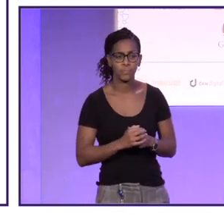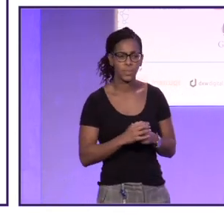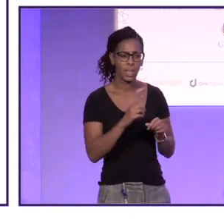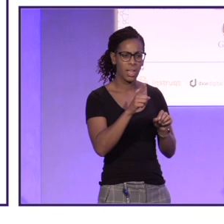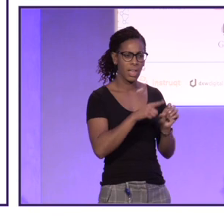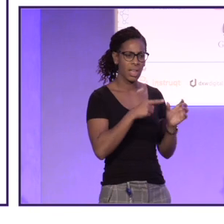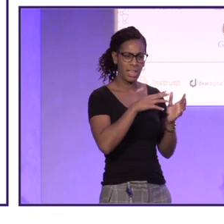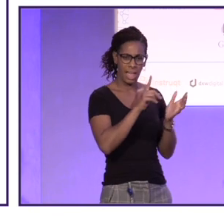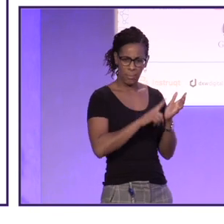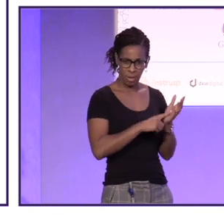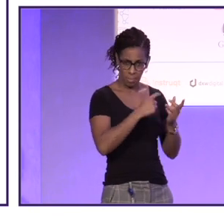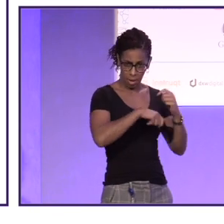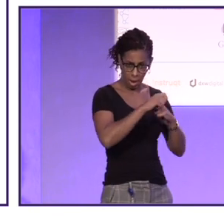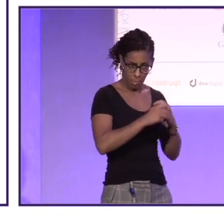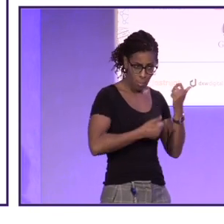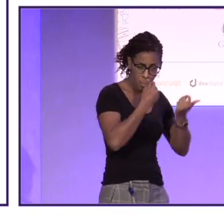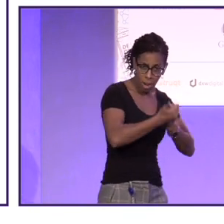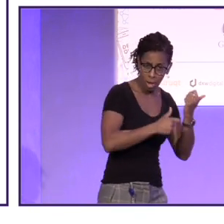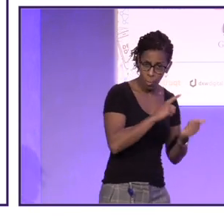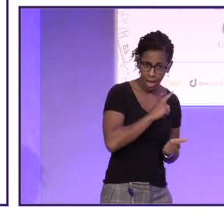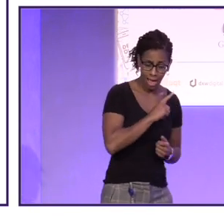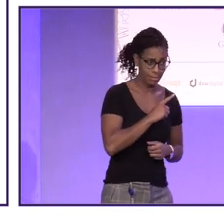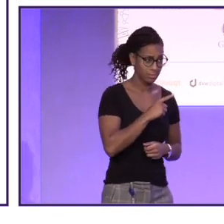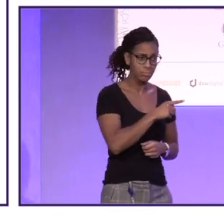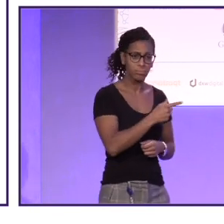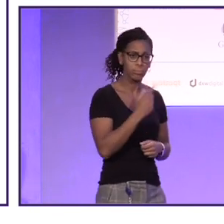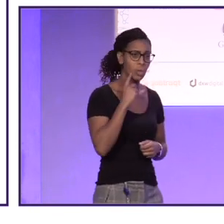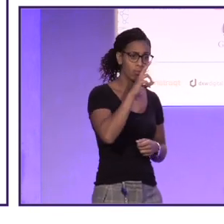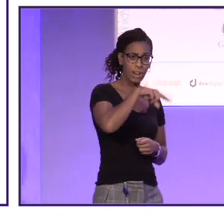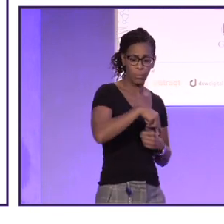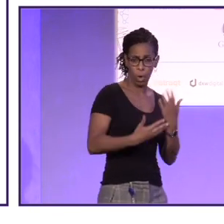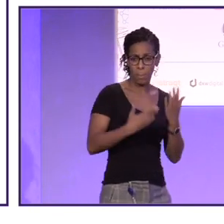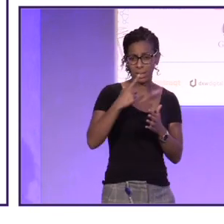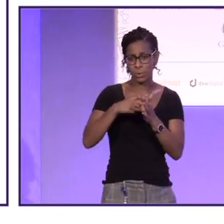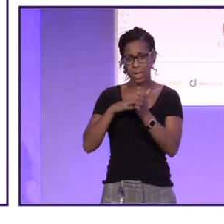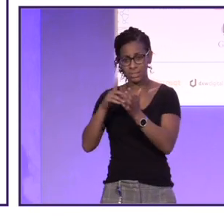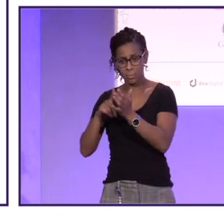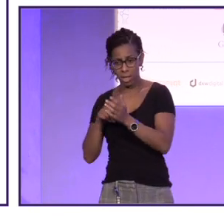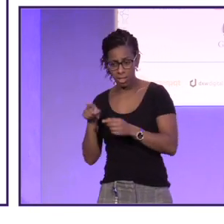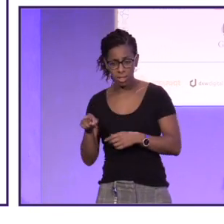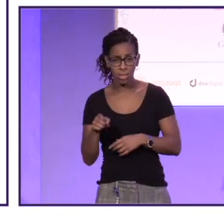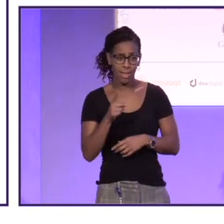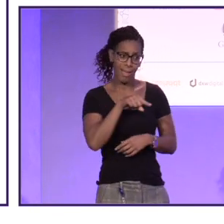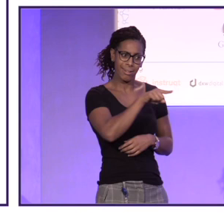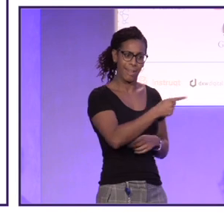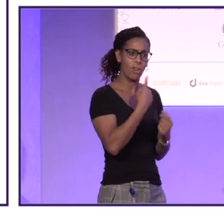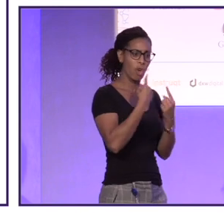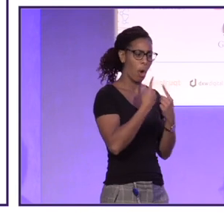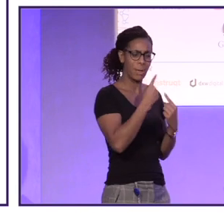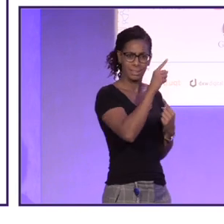It's human-readable, certainly more so than XML, and it has comments. In my opinion, those are the two most